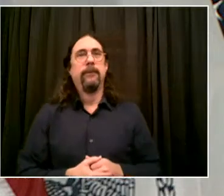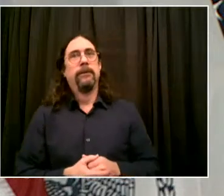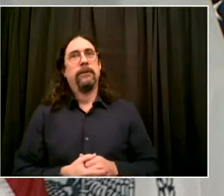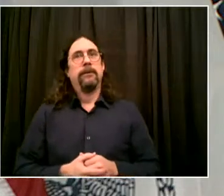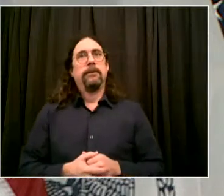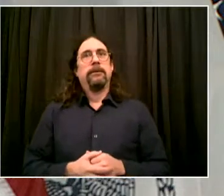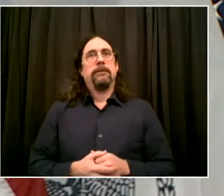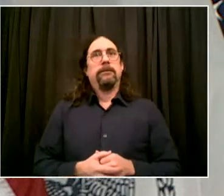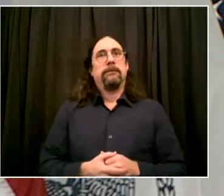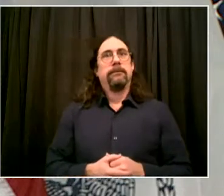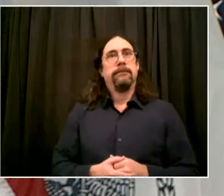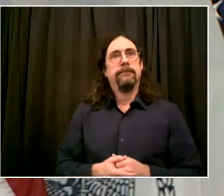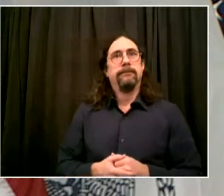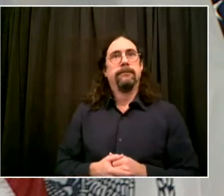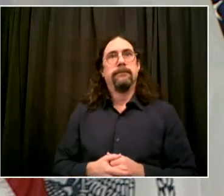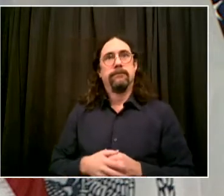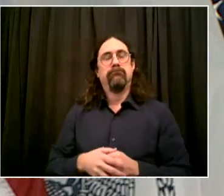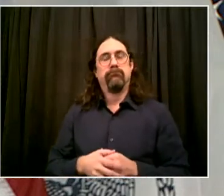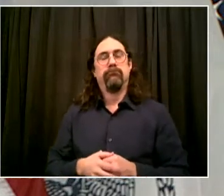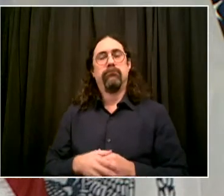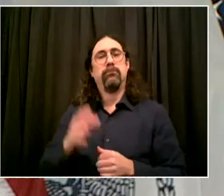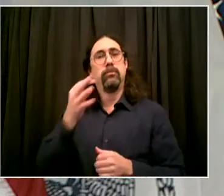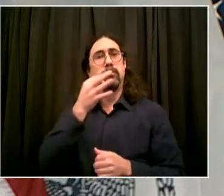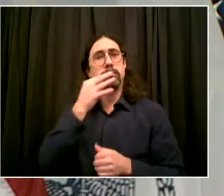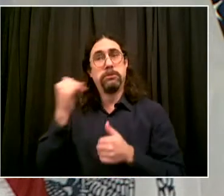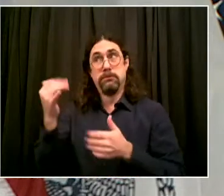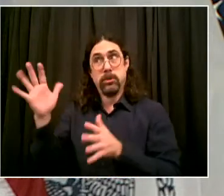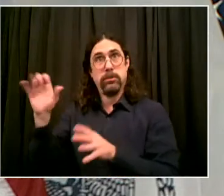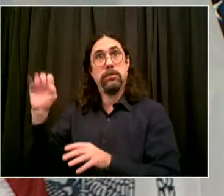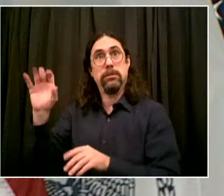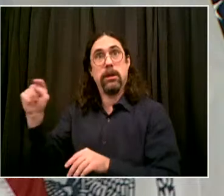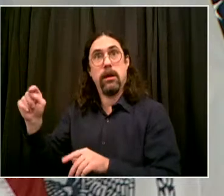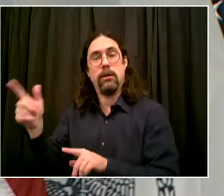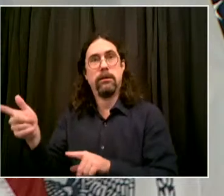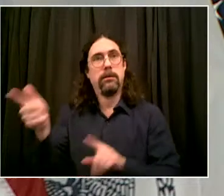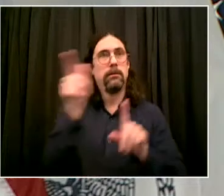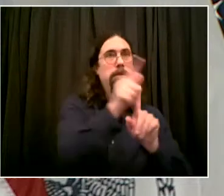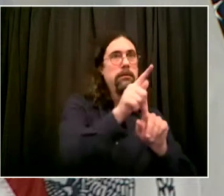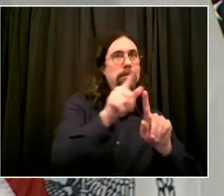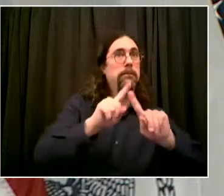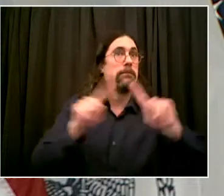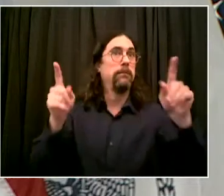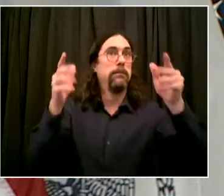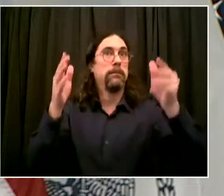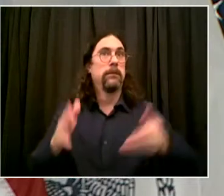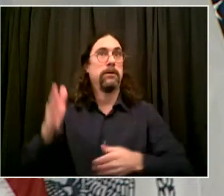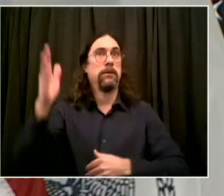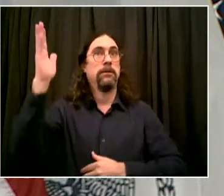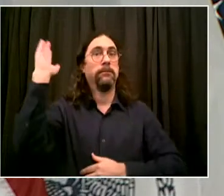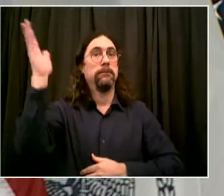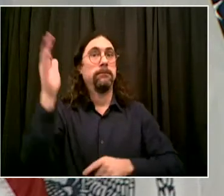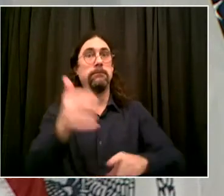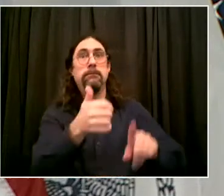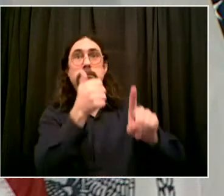MANY PEOPLE CONTRIBUTED TO THE VISION AND MAKING IT COME ALIVE. WHEN IT COMES TO THE VISION ITSELF, SOMEONE THAT DESERVES